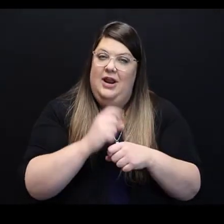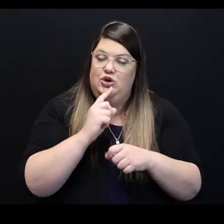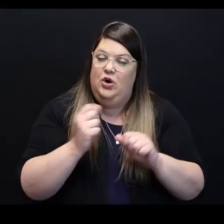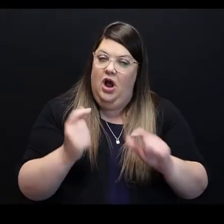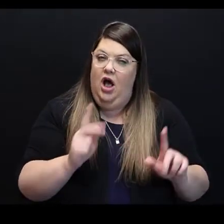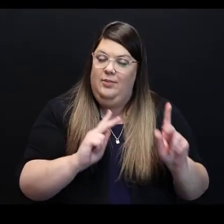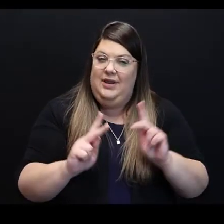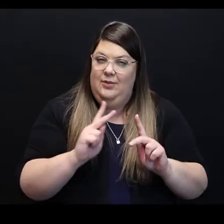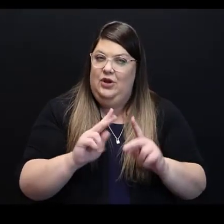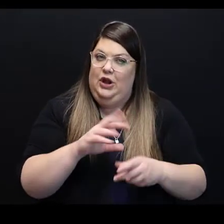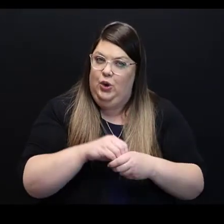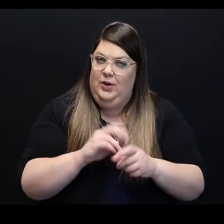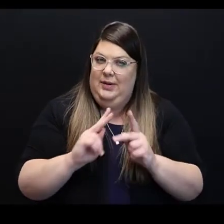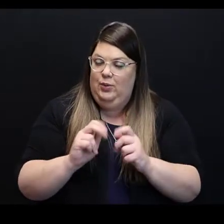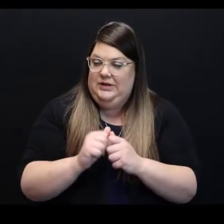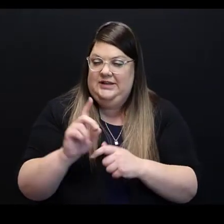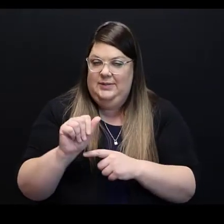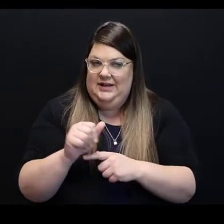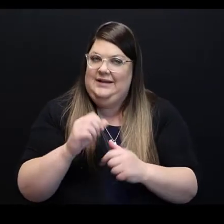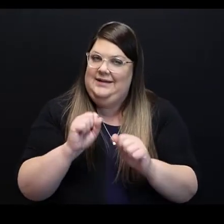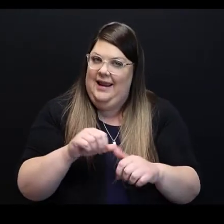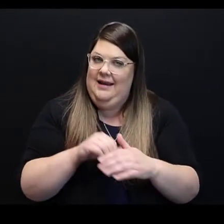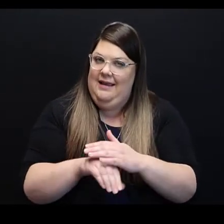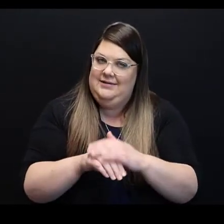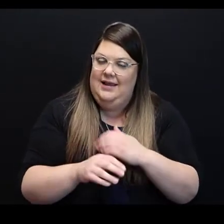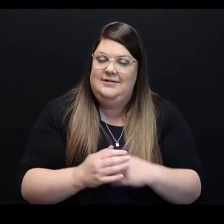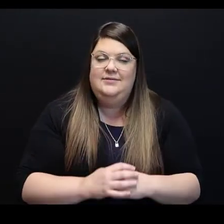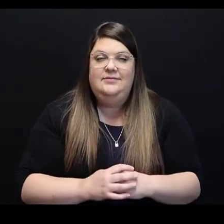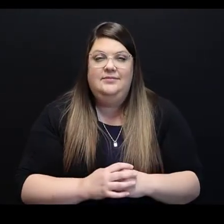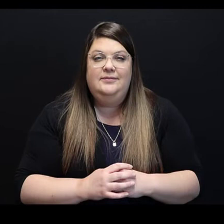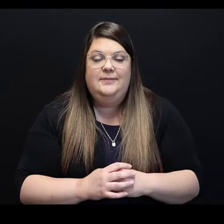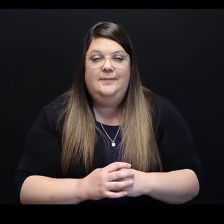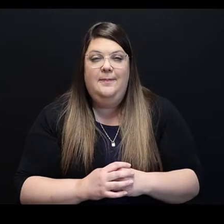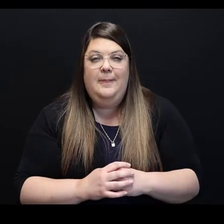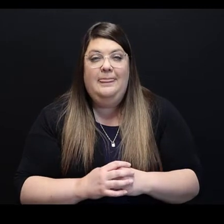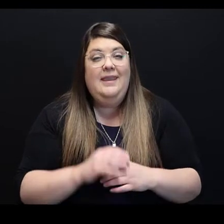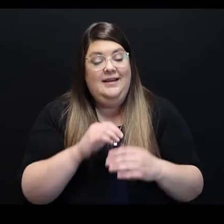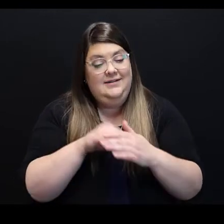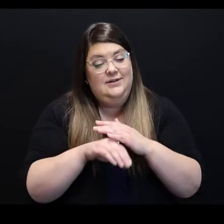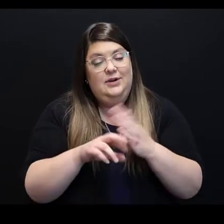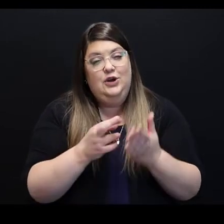disabilities can access it. The accessibility resources page provides helpful guides,